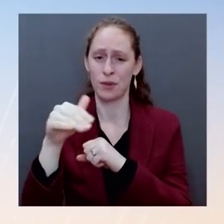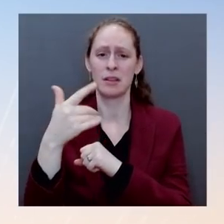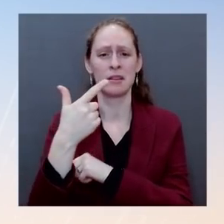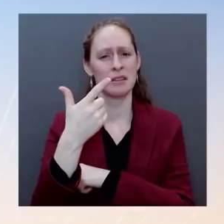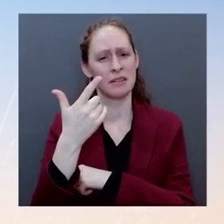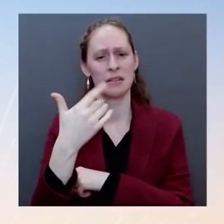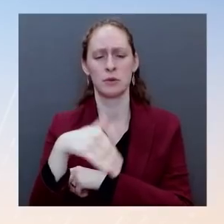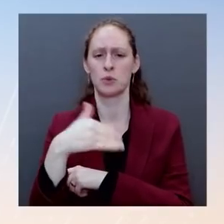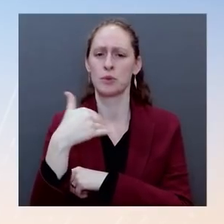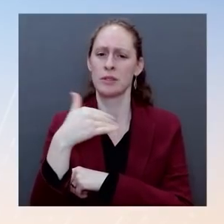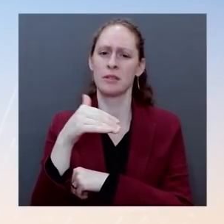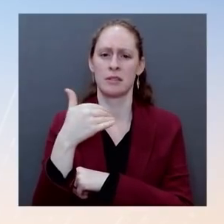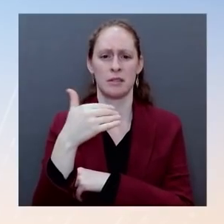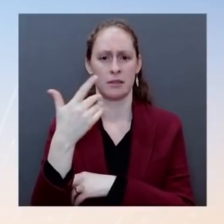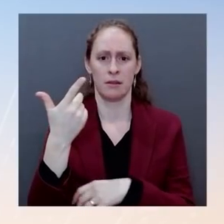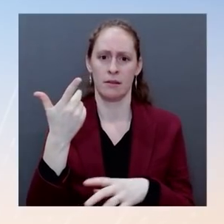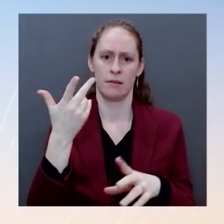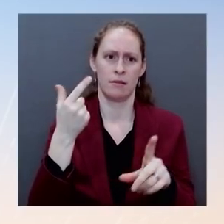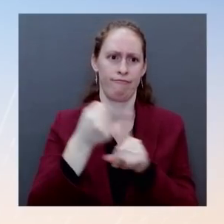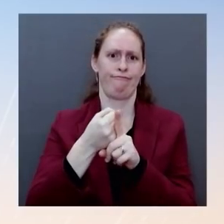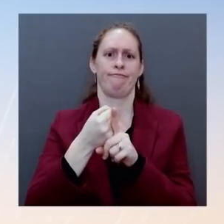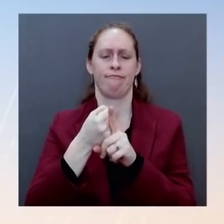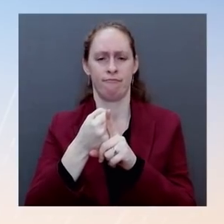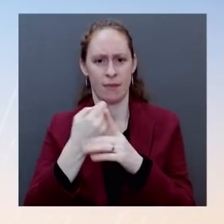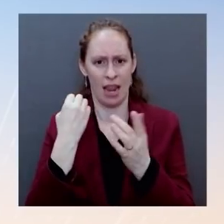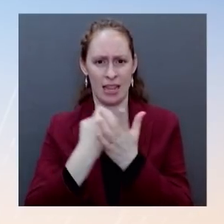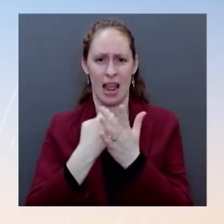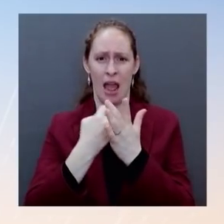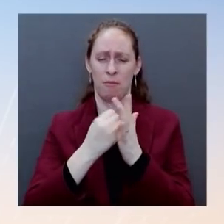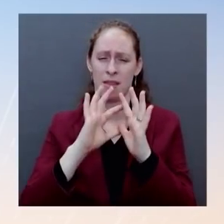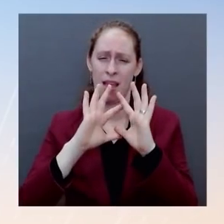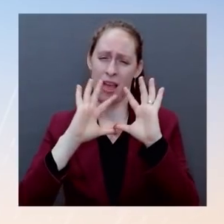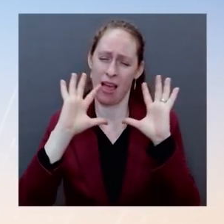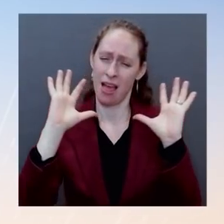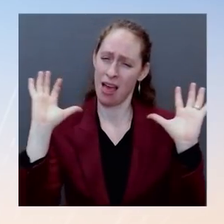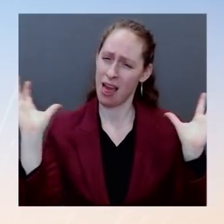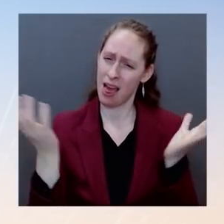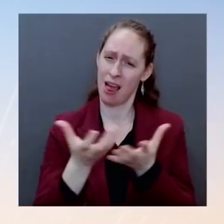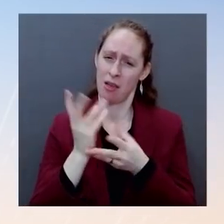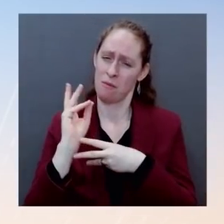could be the number-one enemy of the global economy -- how central banks respond to inflation and inflation?